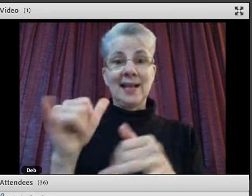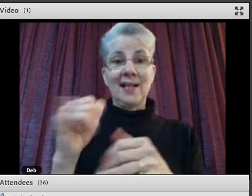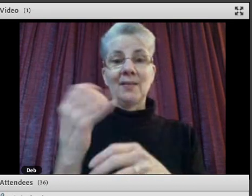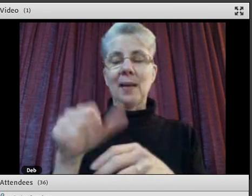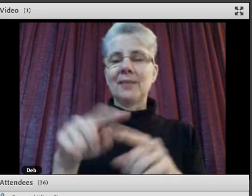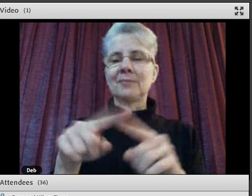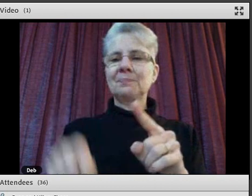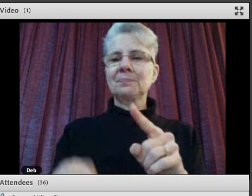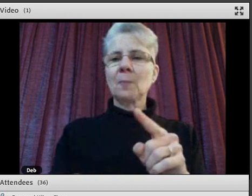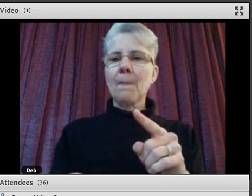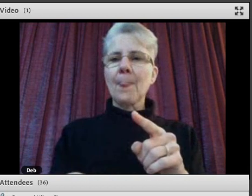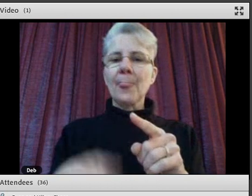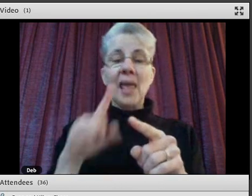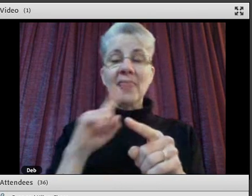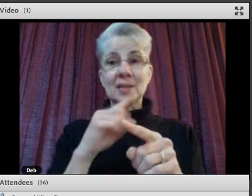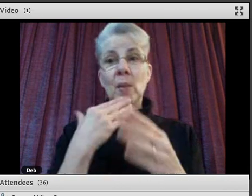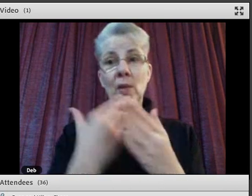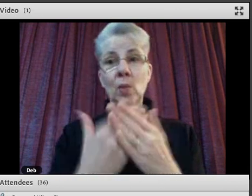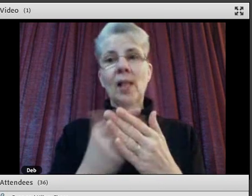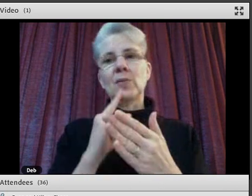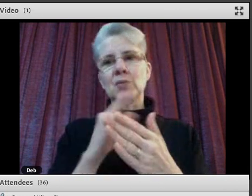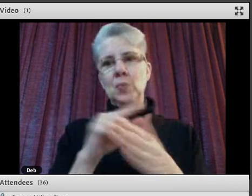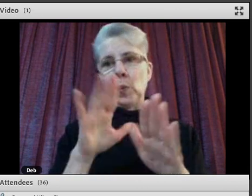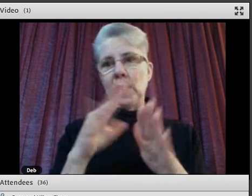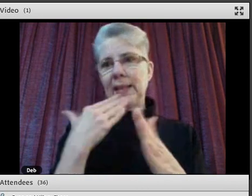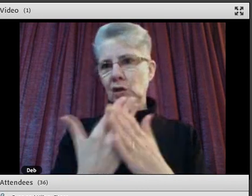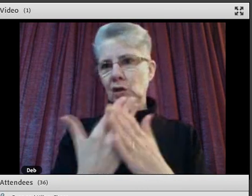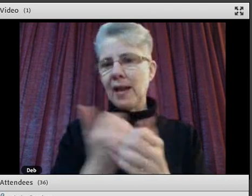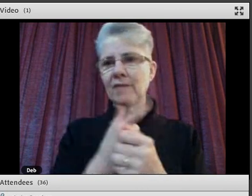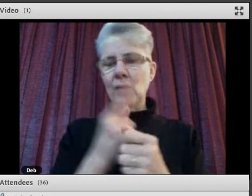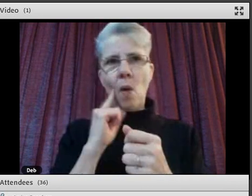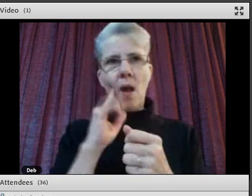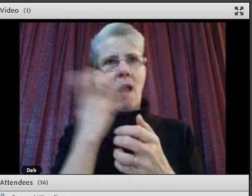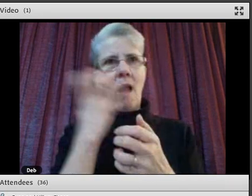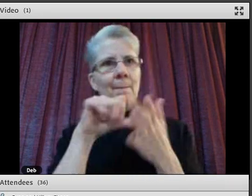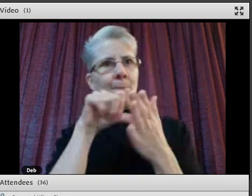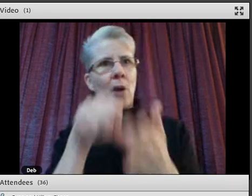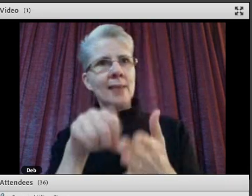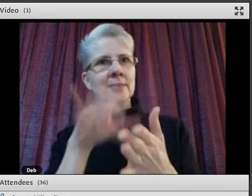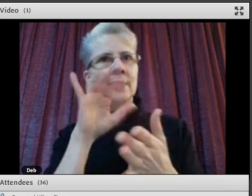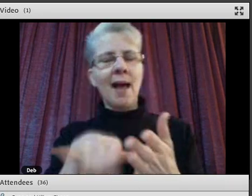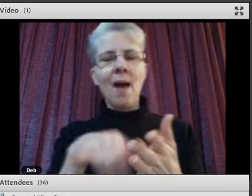Hilary: Yeah. And it was really, really good. And everyone was super impressed.